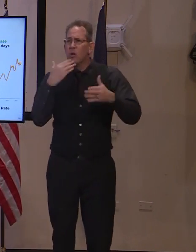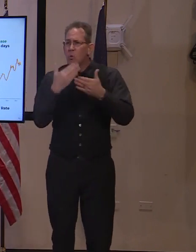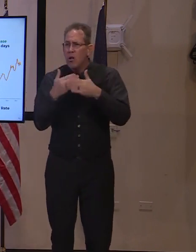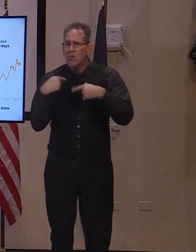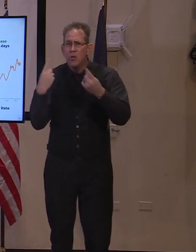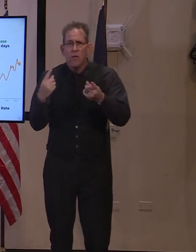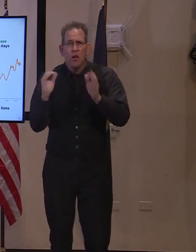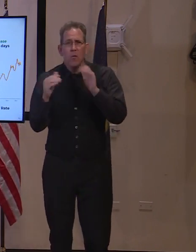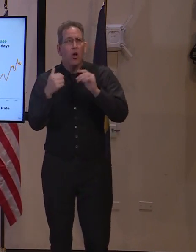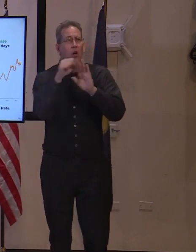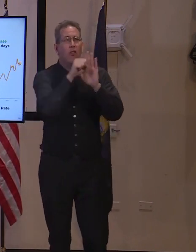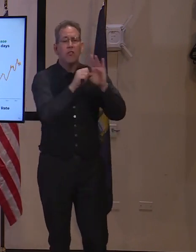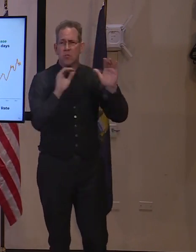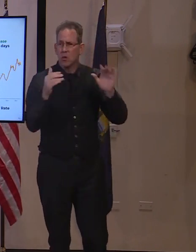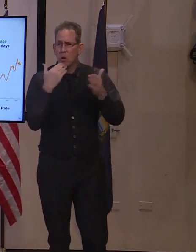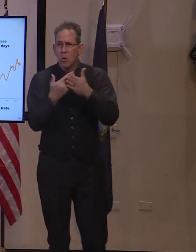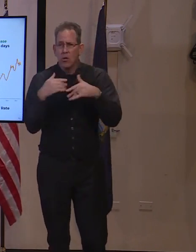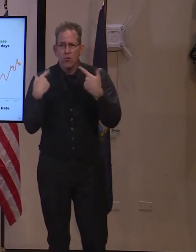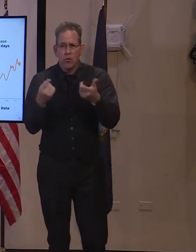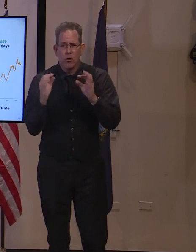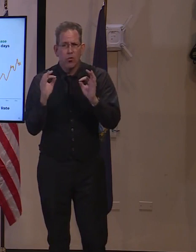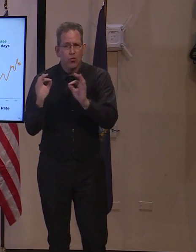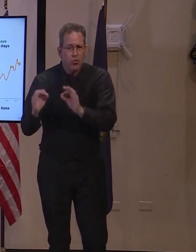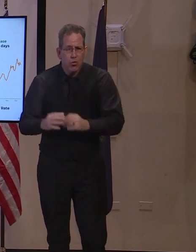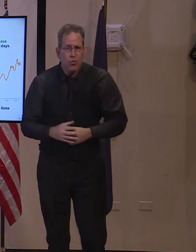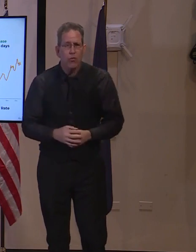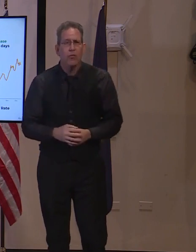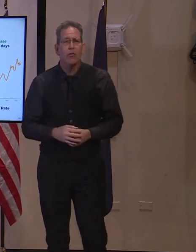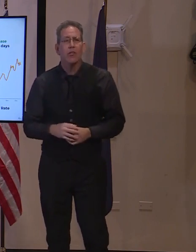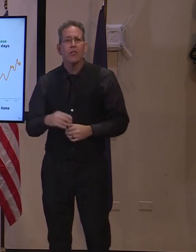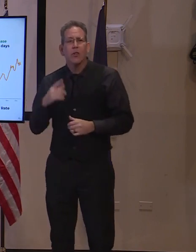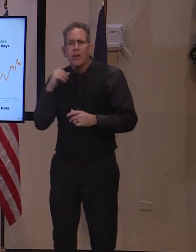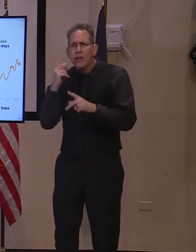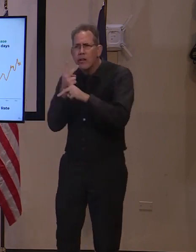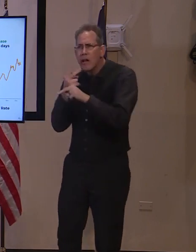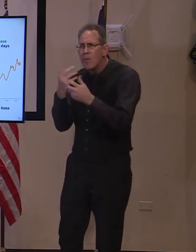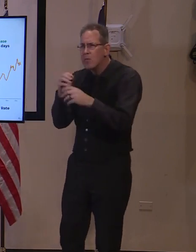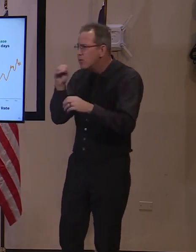decreased a bit this week as well. So while testing did go down, it appears